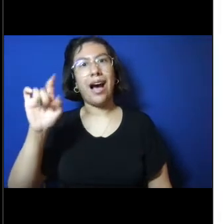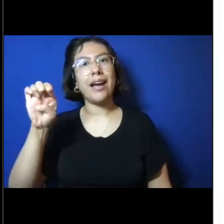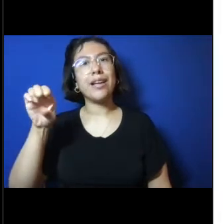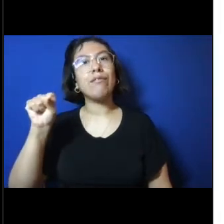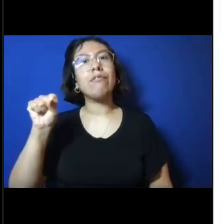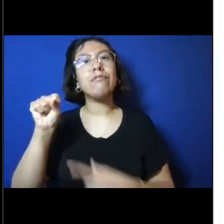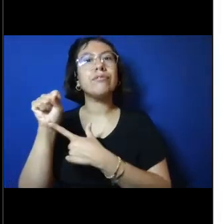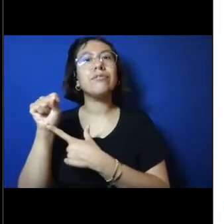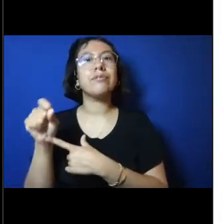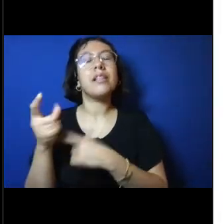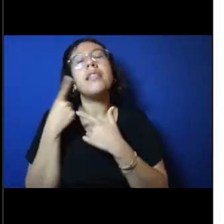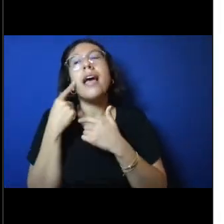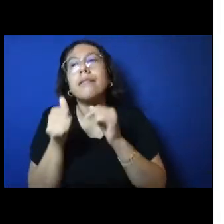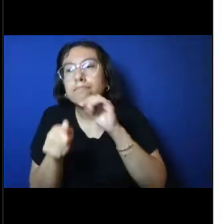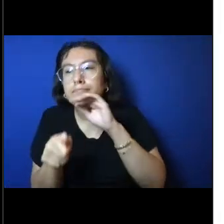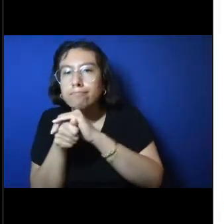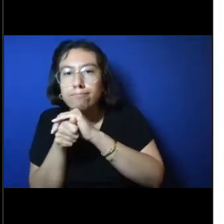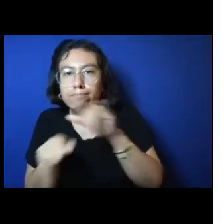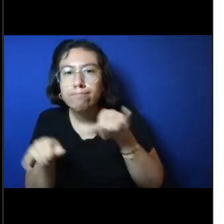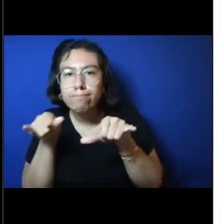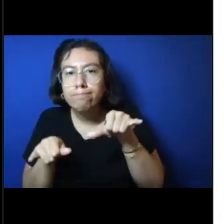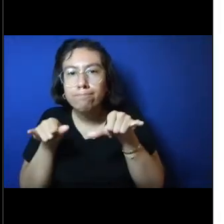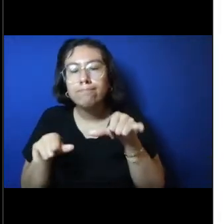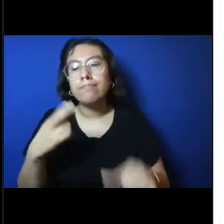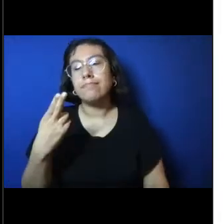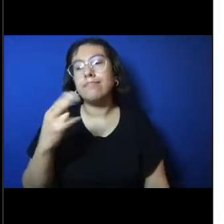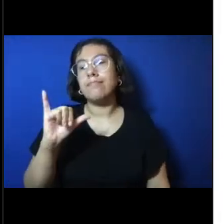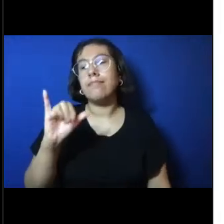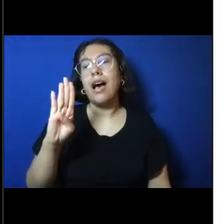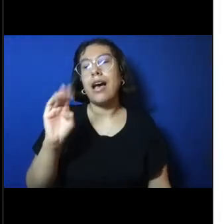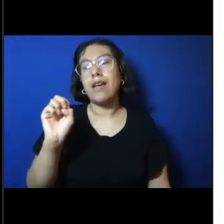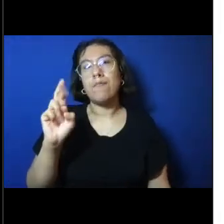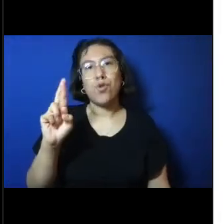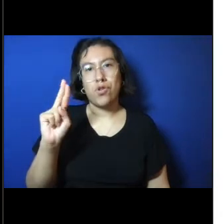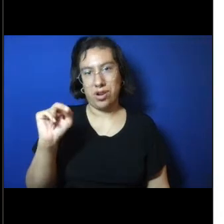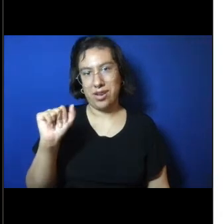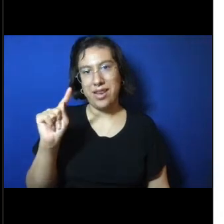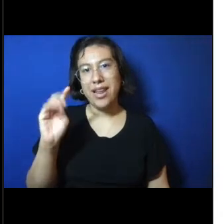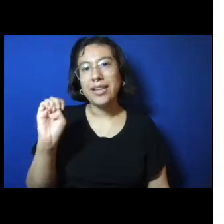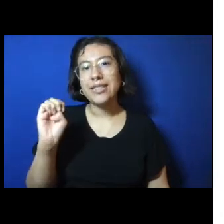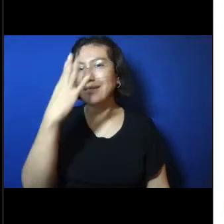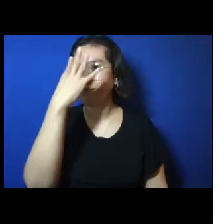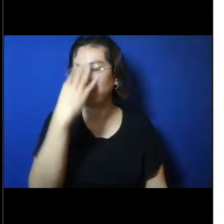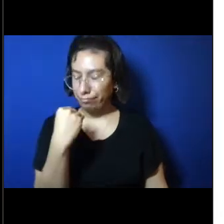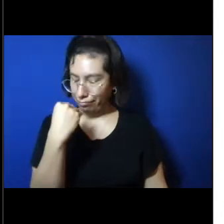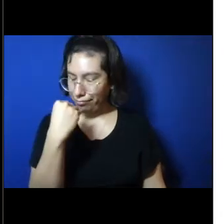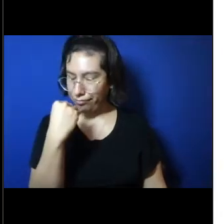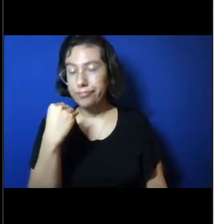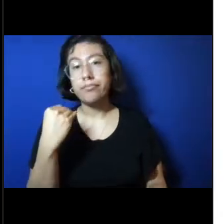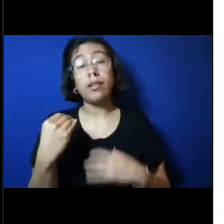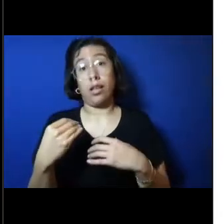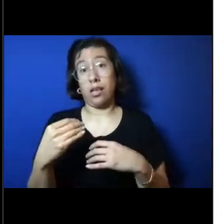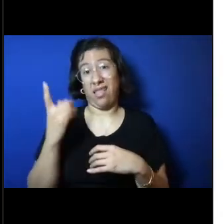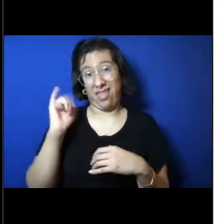hibernate a little bit. And when they're in that hibernation stage, it's usually in the cold months being in winter months,